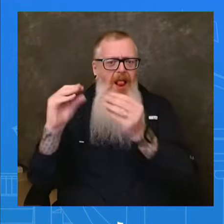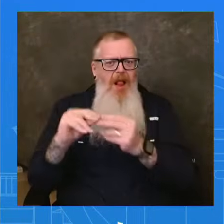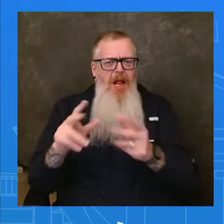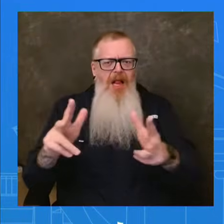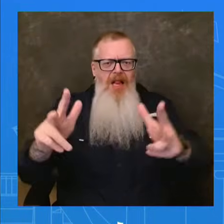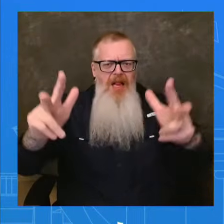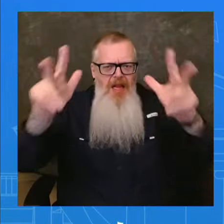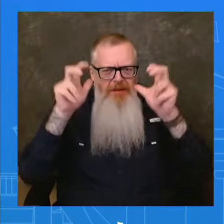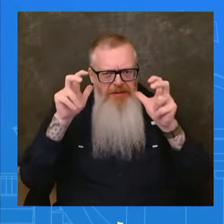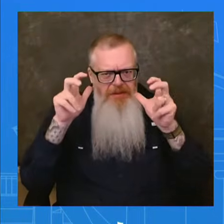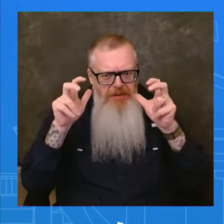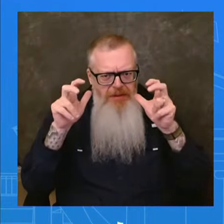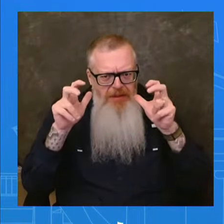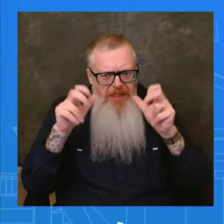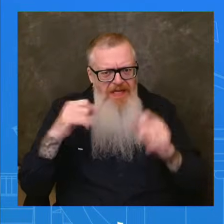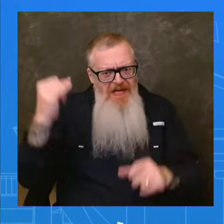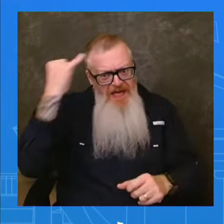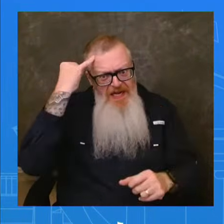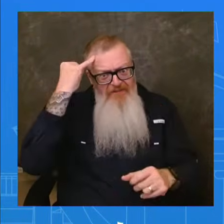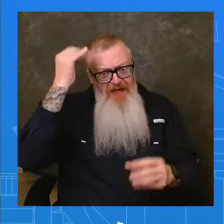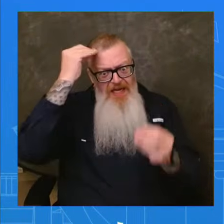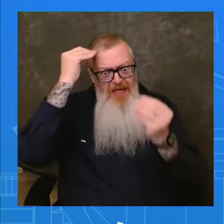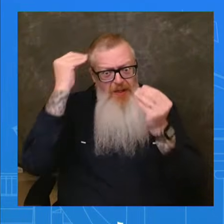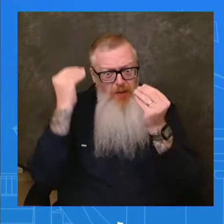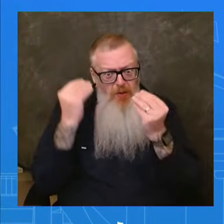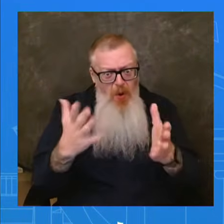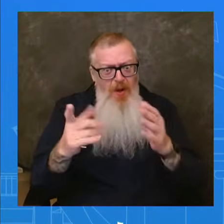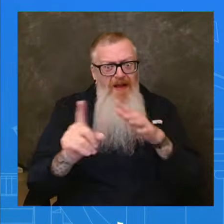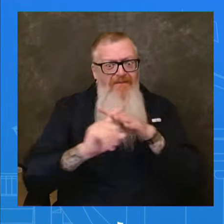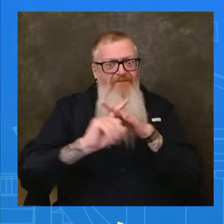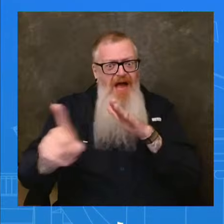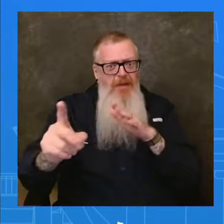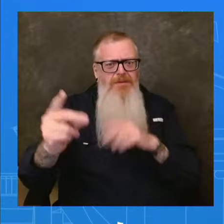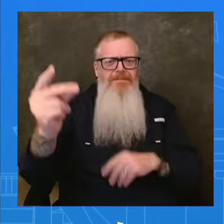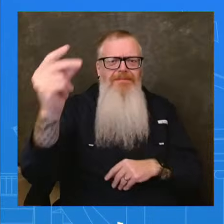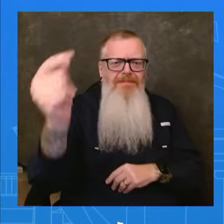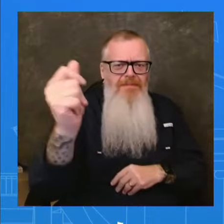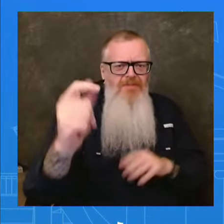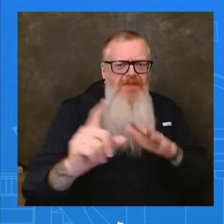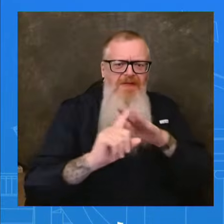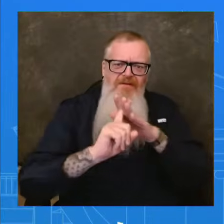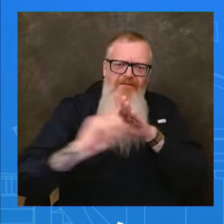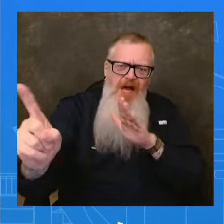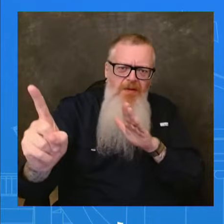please do so immediately. If you can't evacuate or need a safe place to shelter,